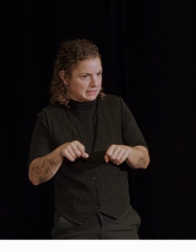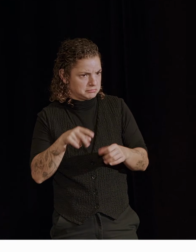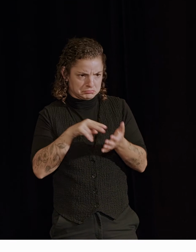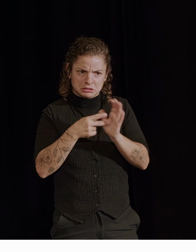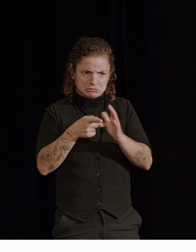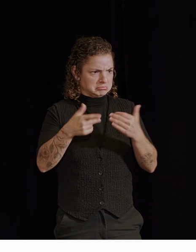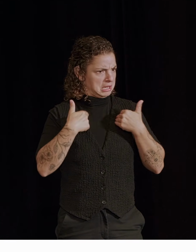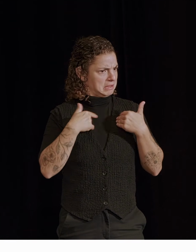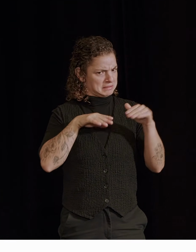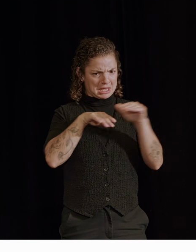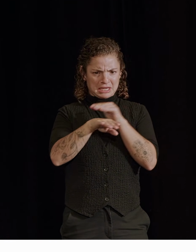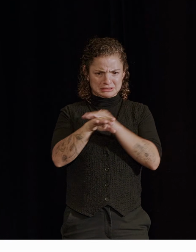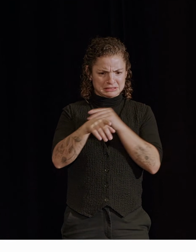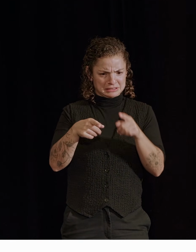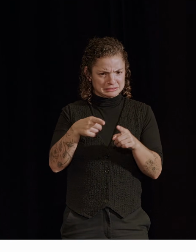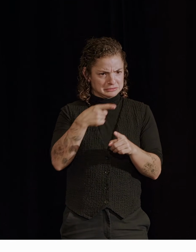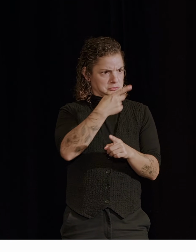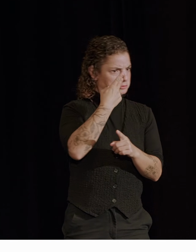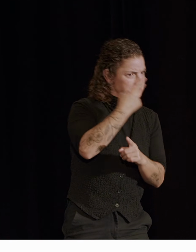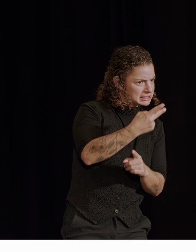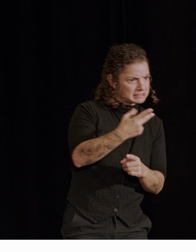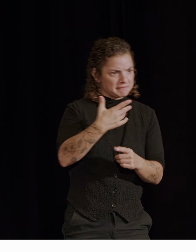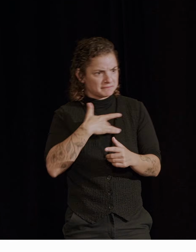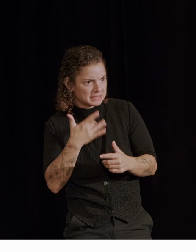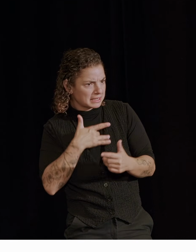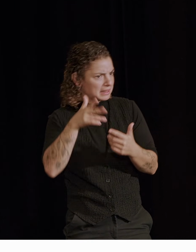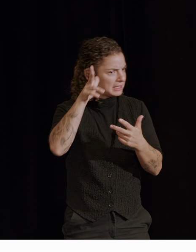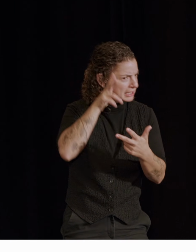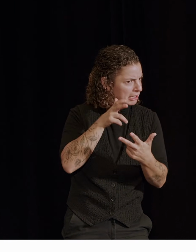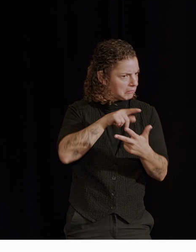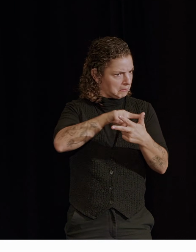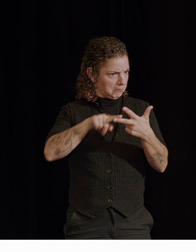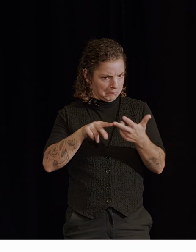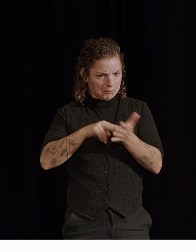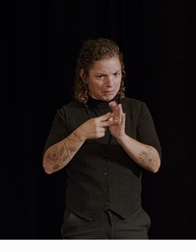And so in the 60s, 70s, 80s, the era mom grew up in,